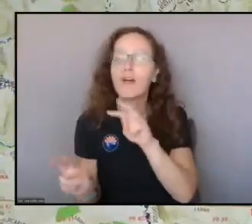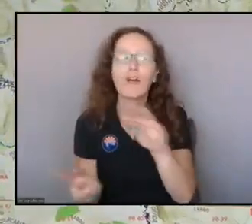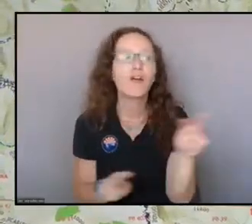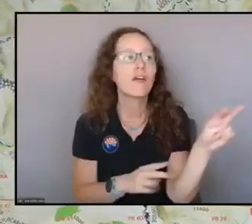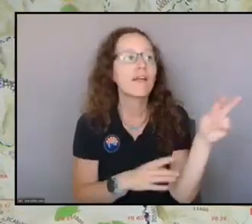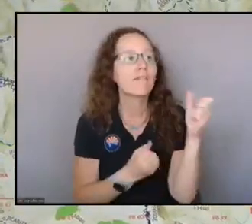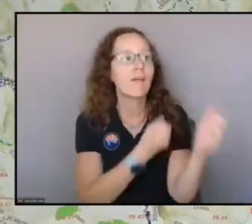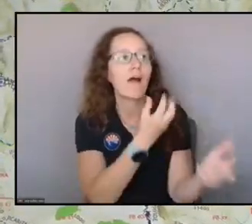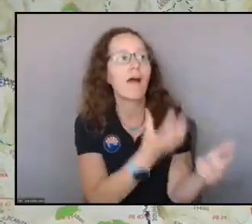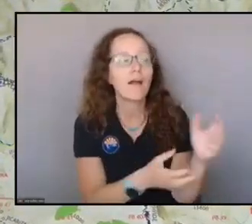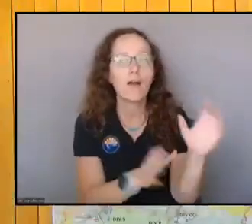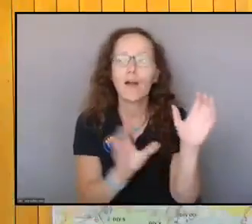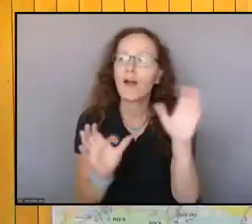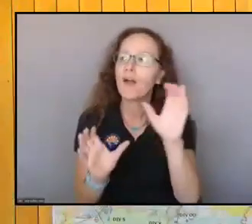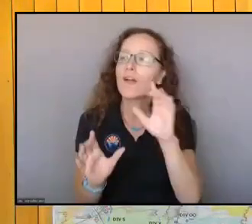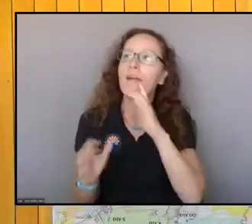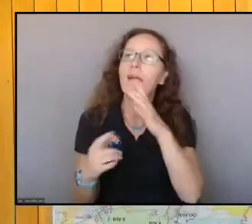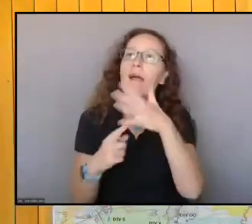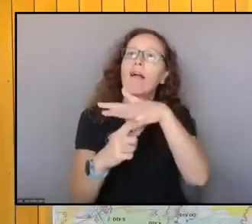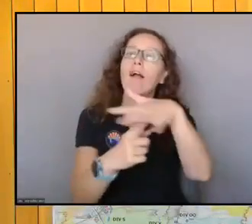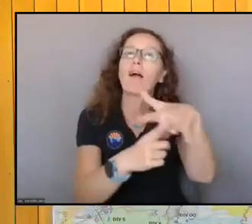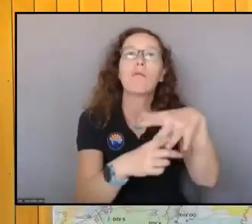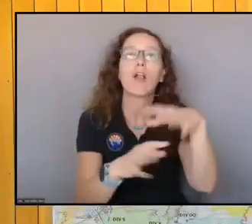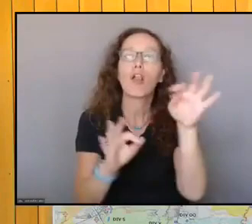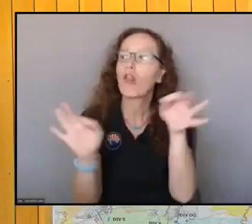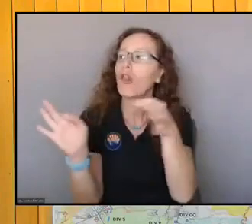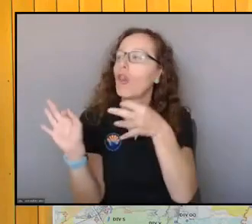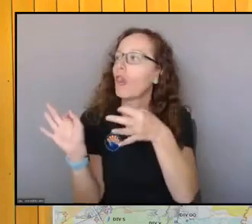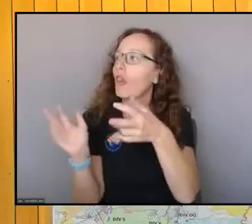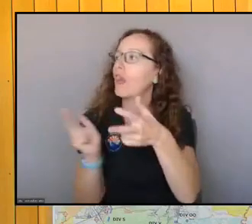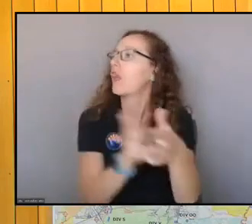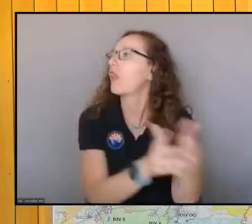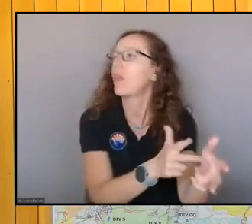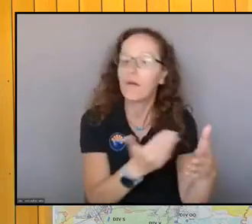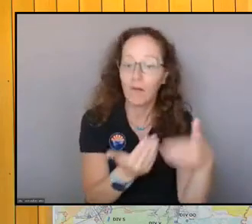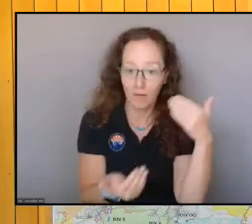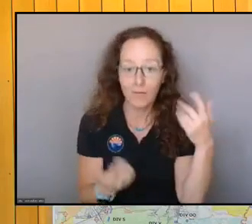LOOKING AT THE FIRE AND LOOKING AT THE HELICOPTERS.